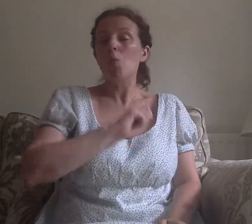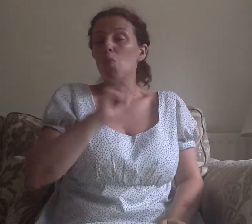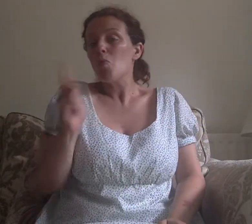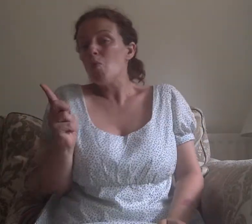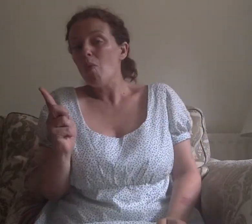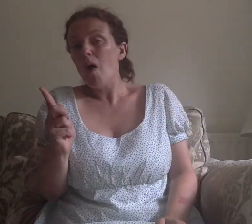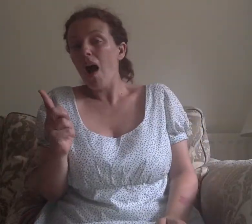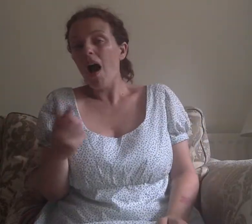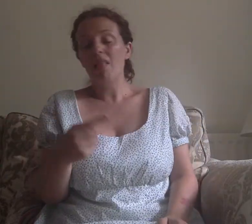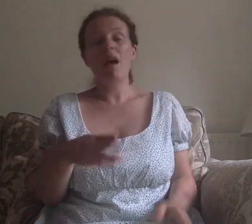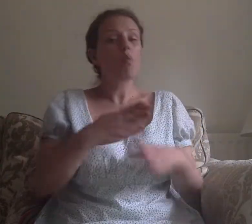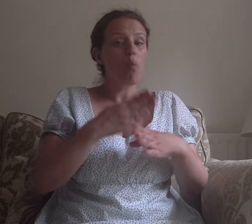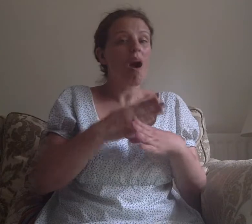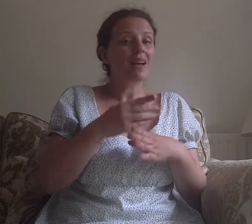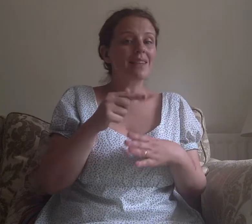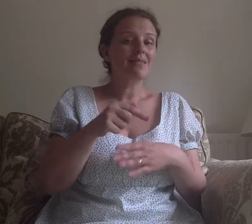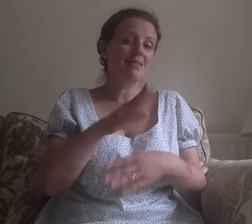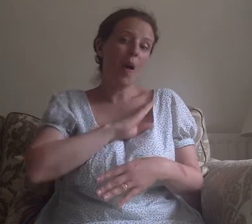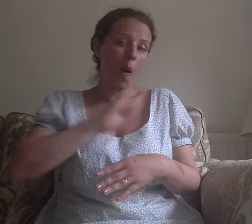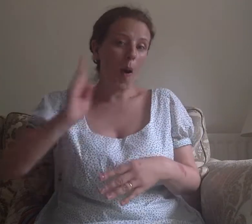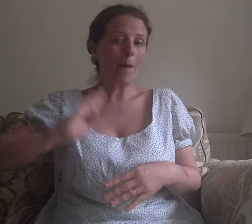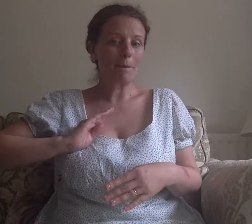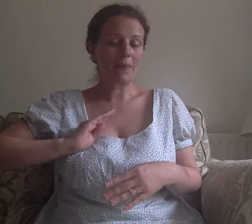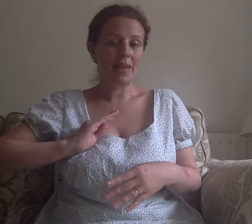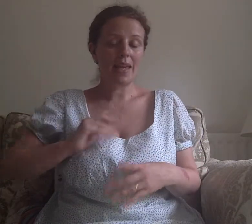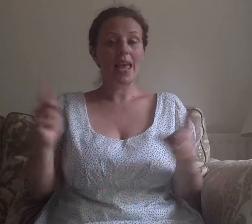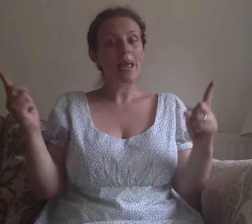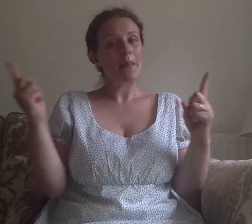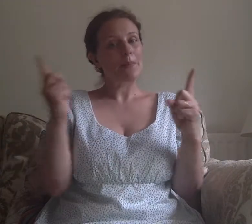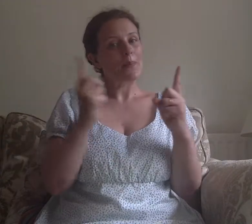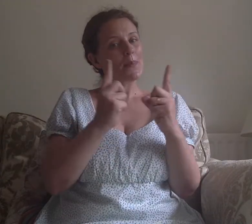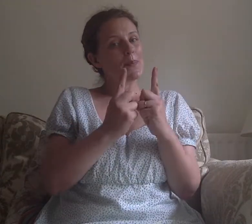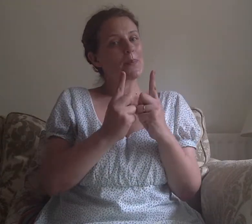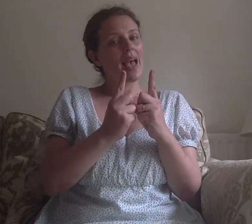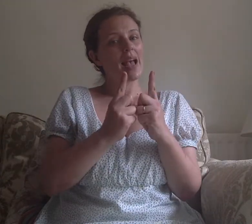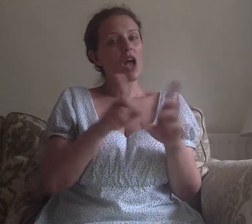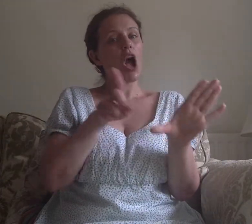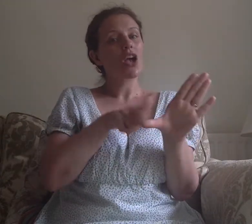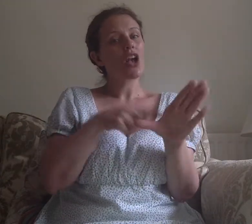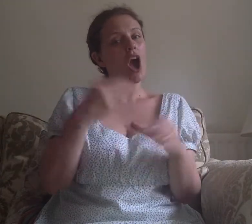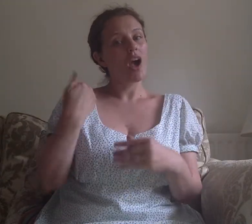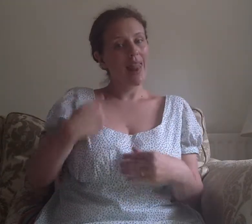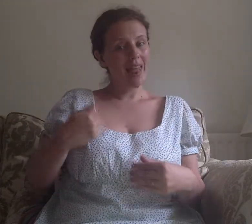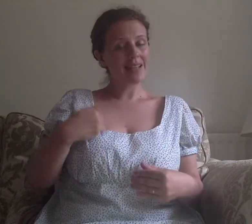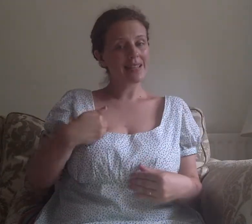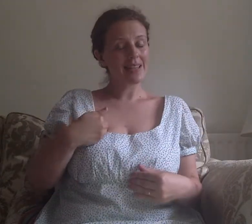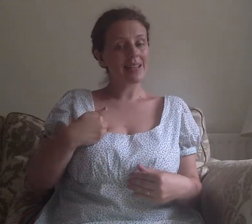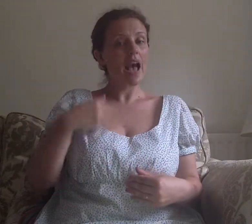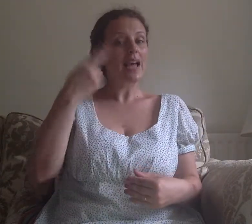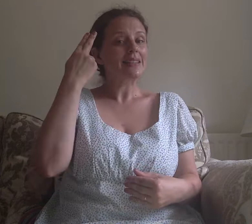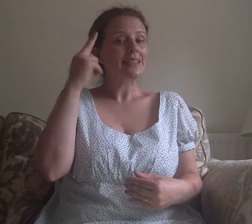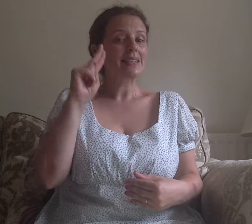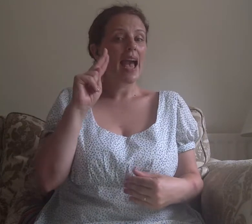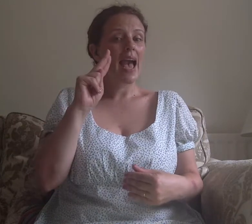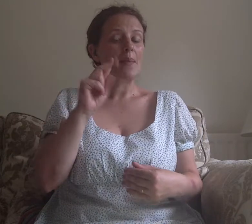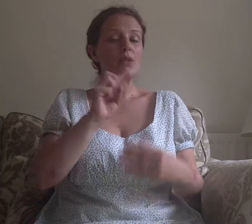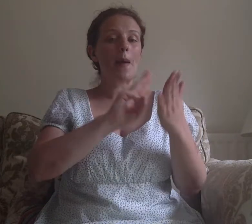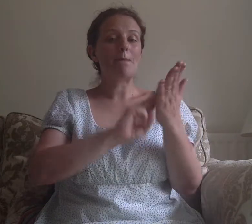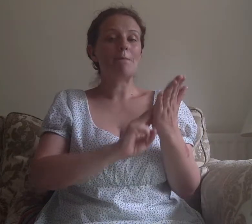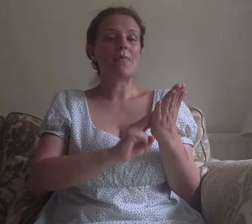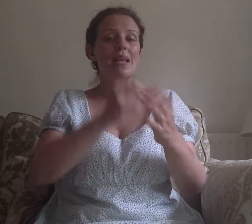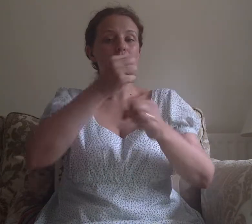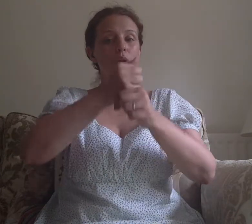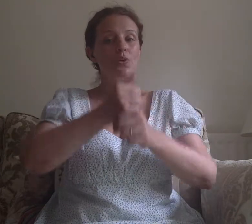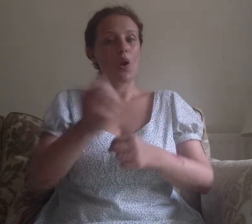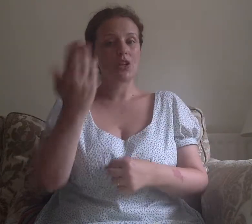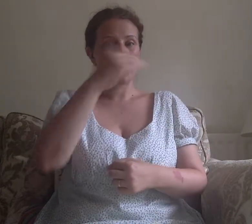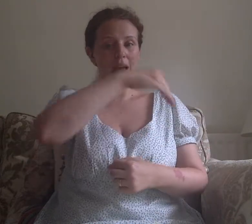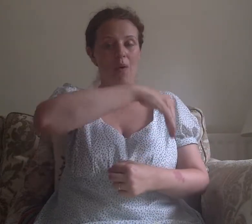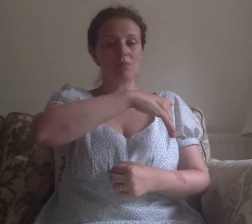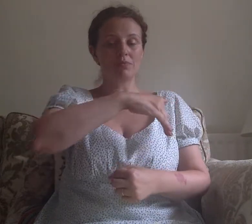While working in the army he met a young girl called Miss Churchill.